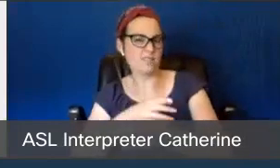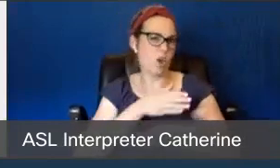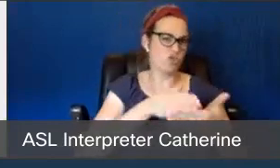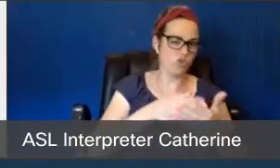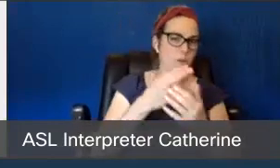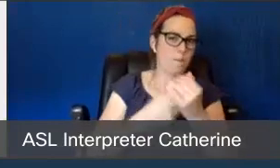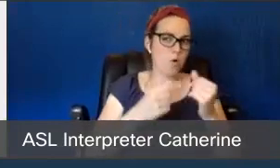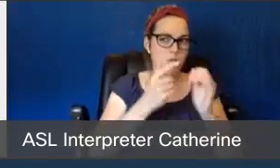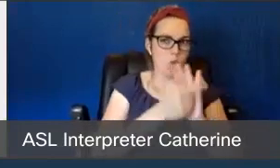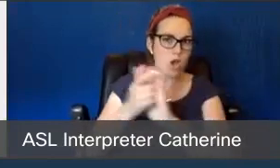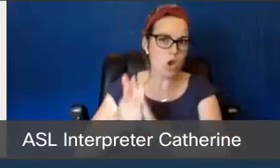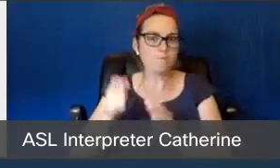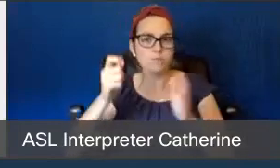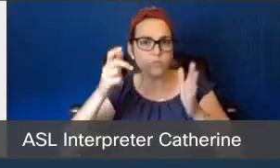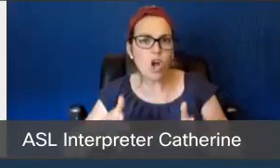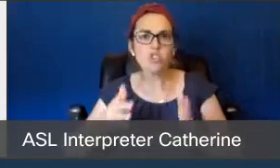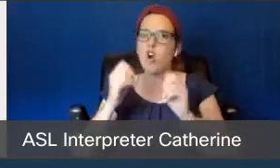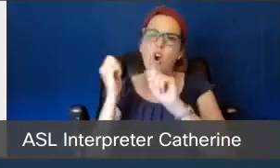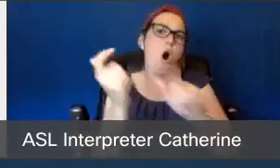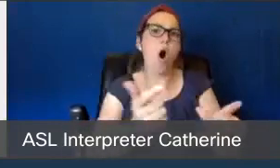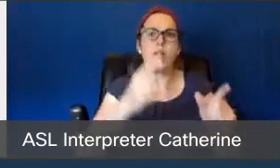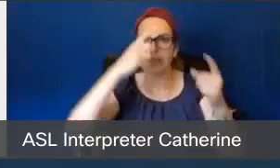about what the ground rules are in the program,